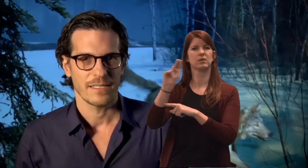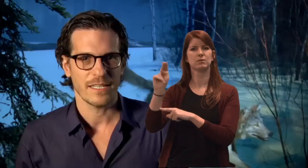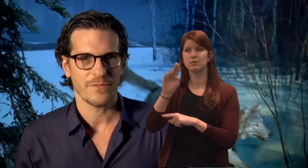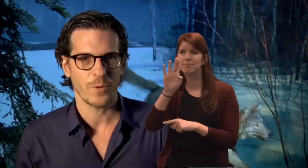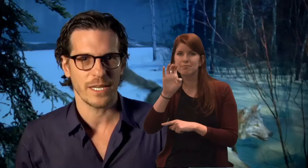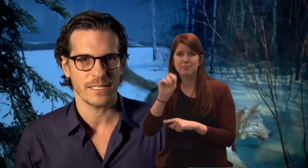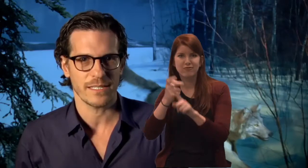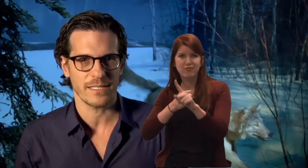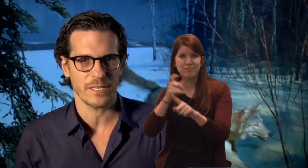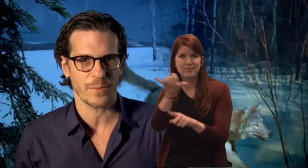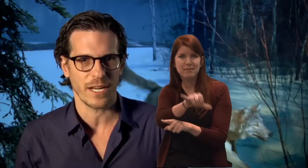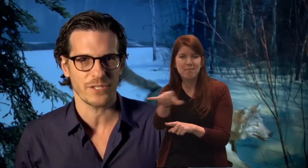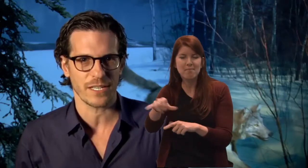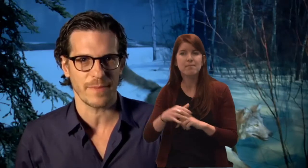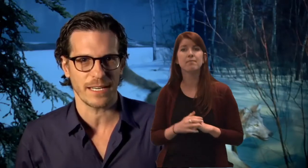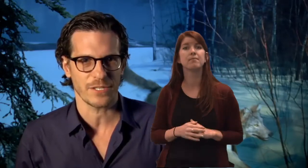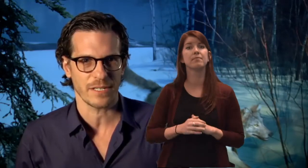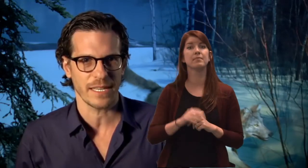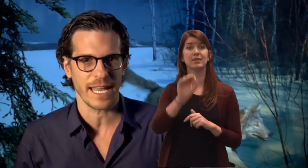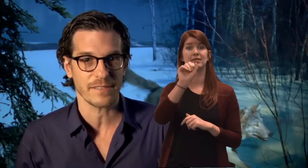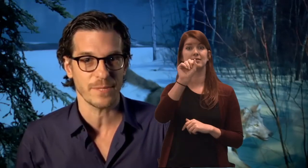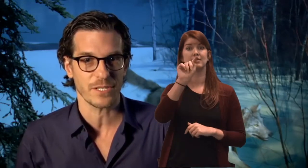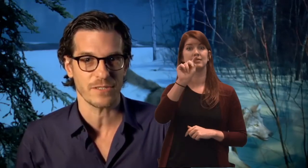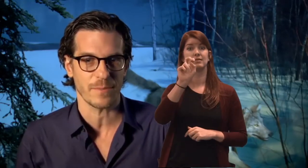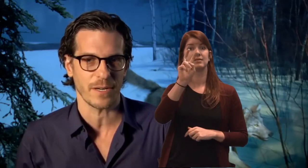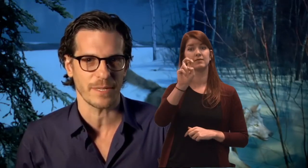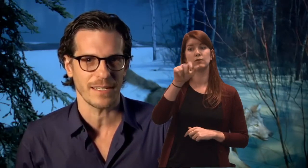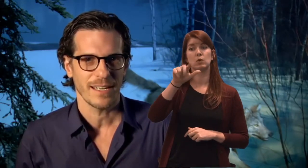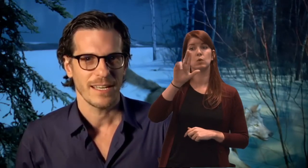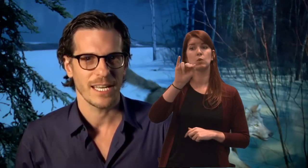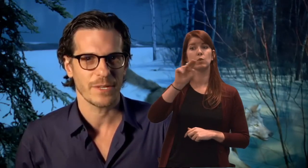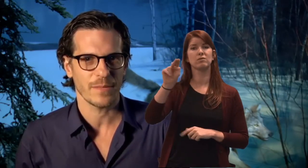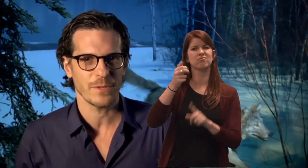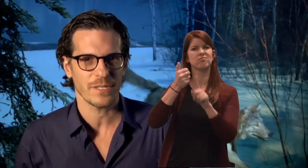Steve Quinn is the senior project manager in the exhibitions department here at the museum,